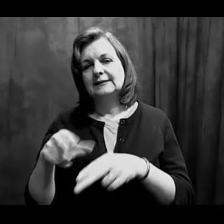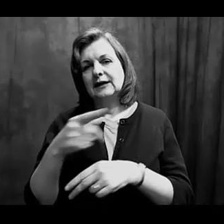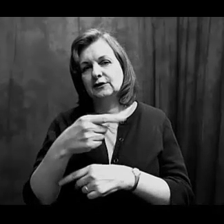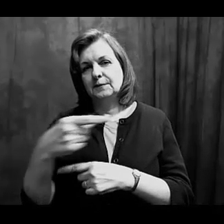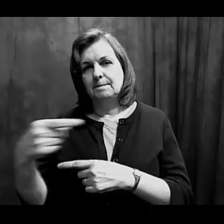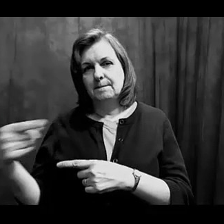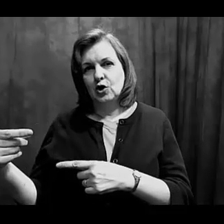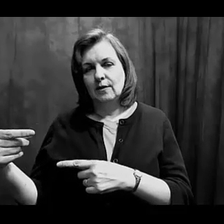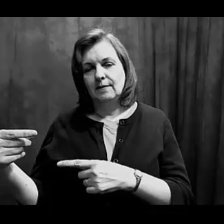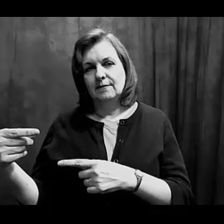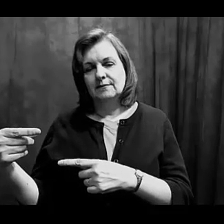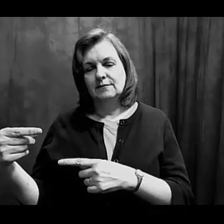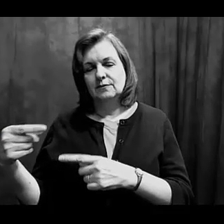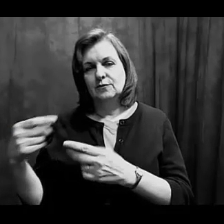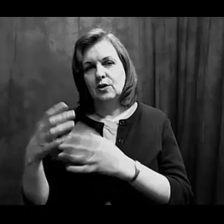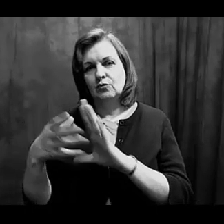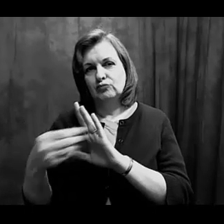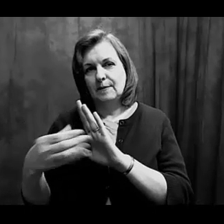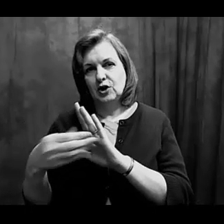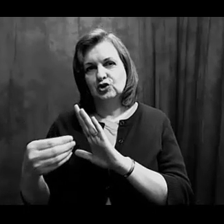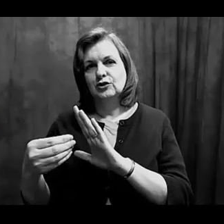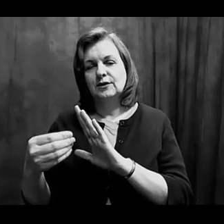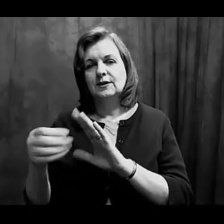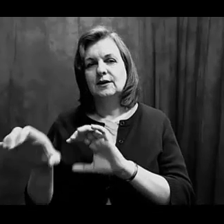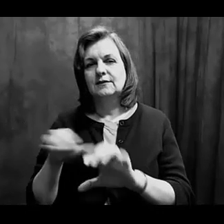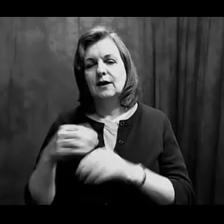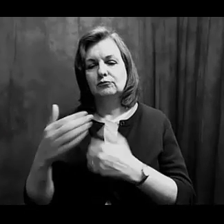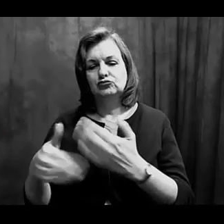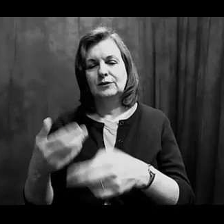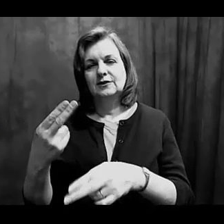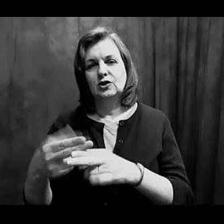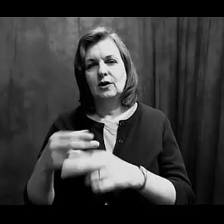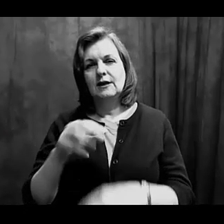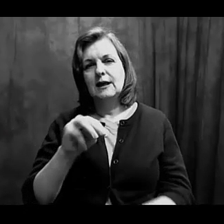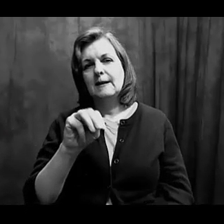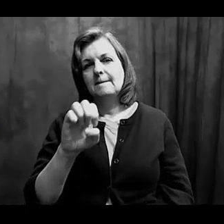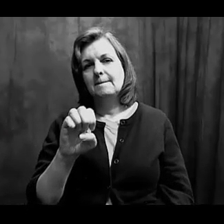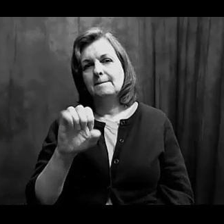to be formed through something known as meiosis